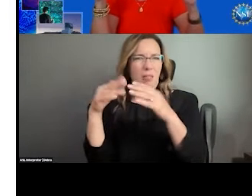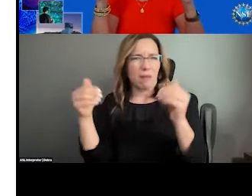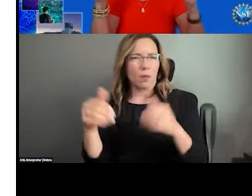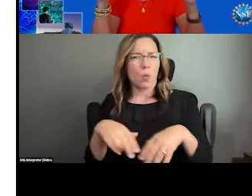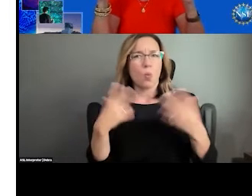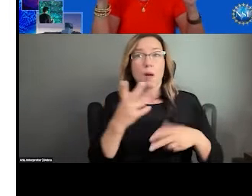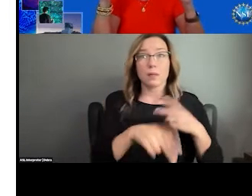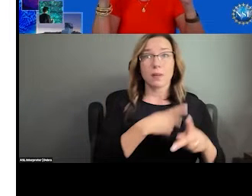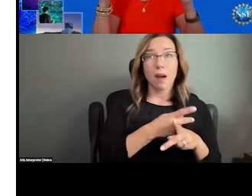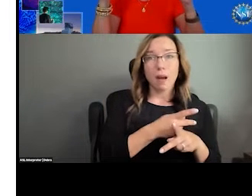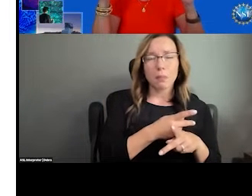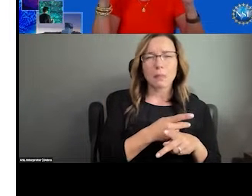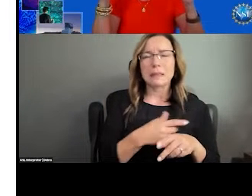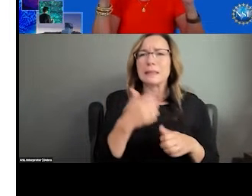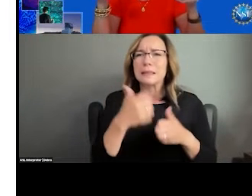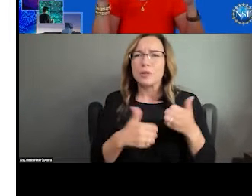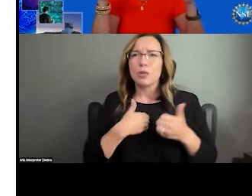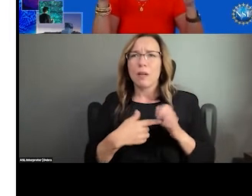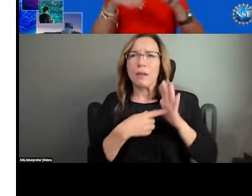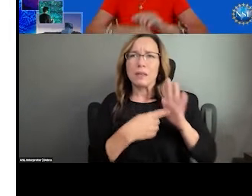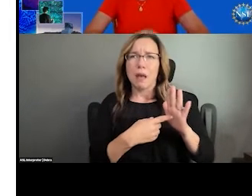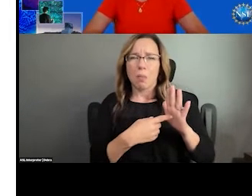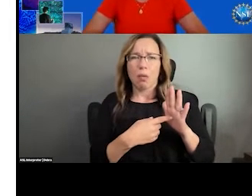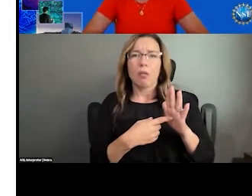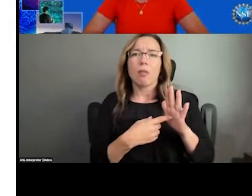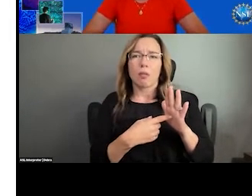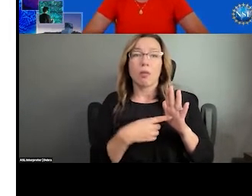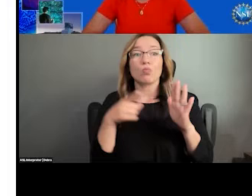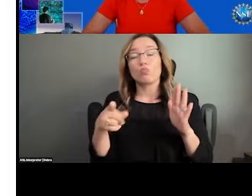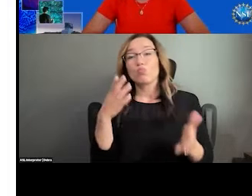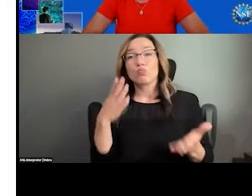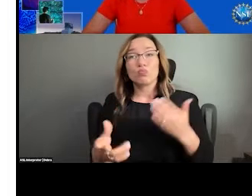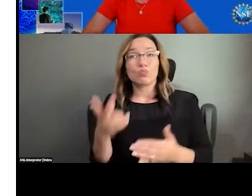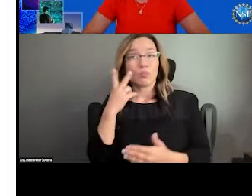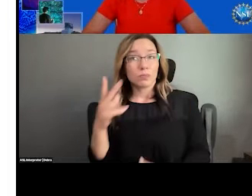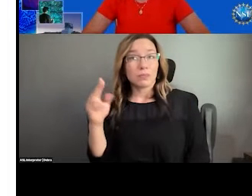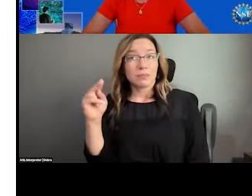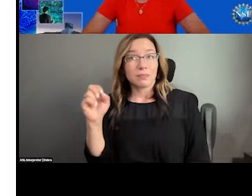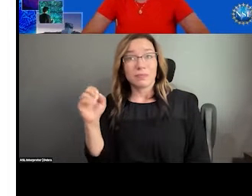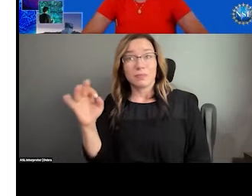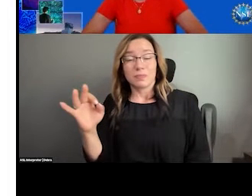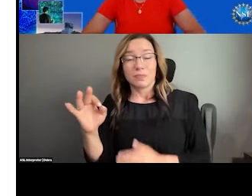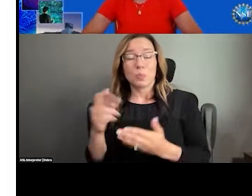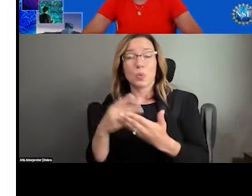of each of those types of eligibility that you may see in an NSF program solicitation.